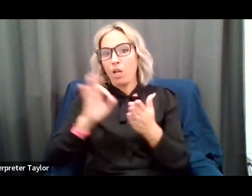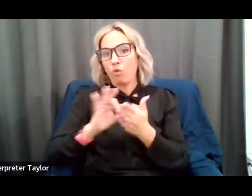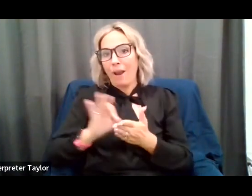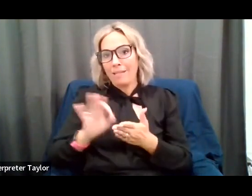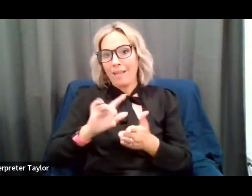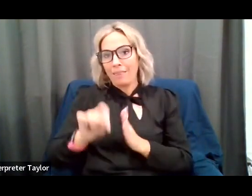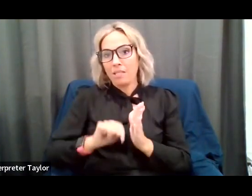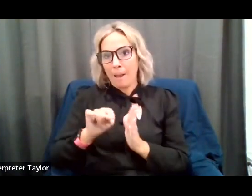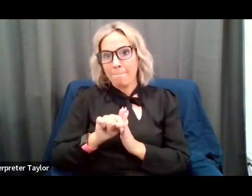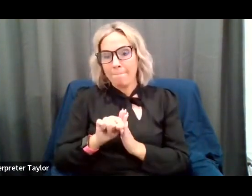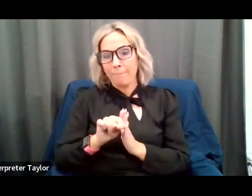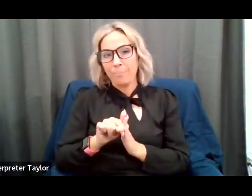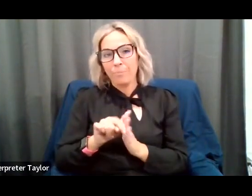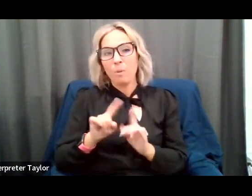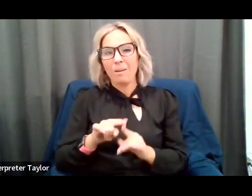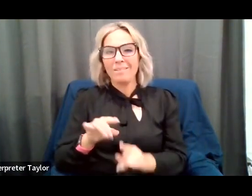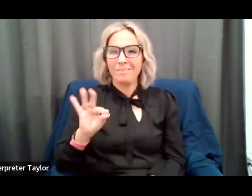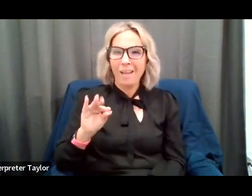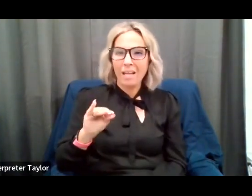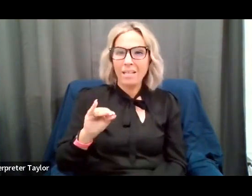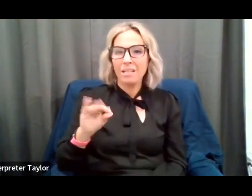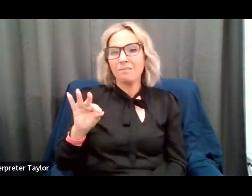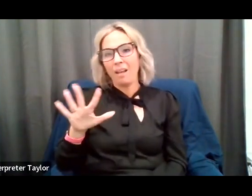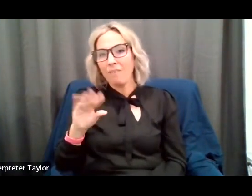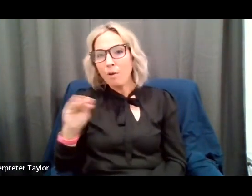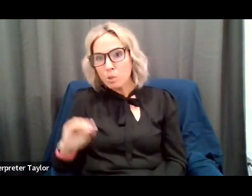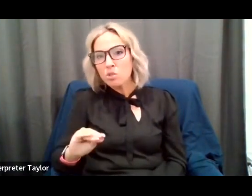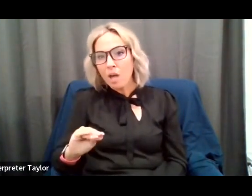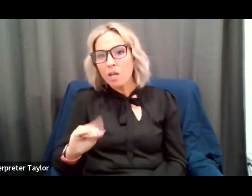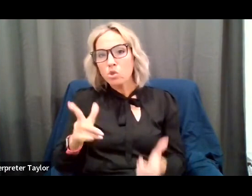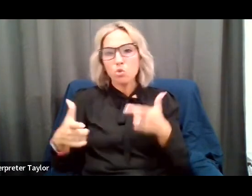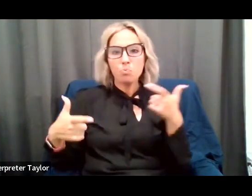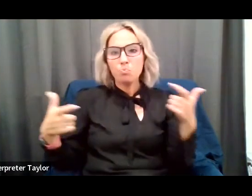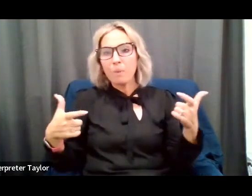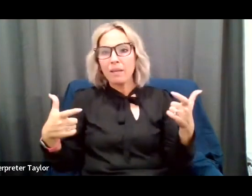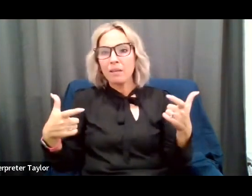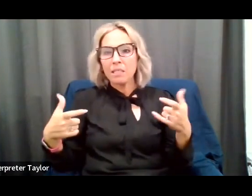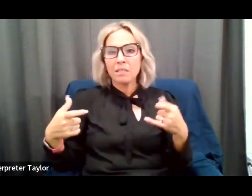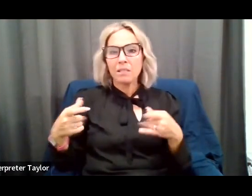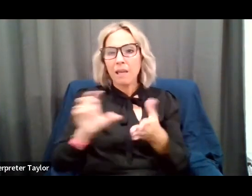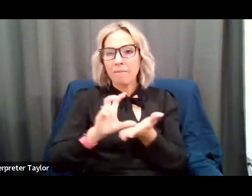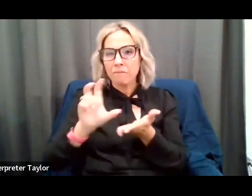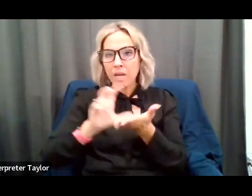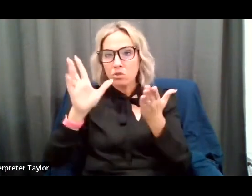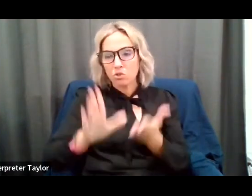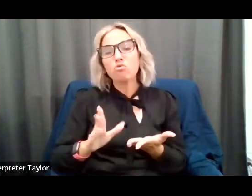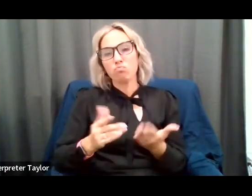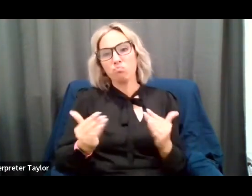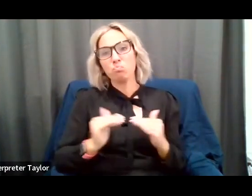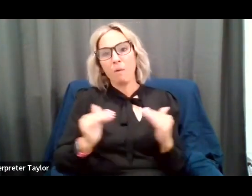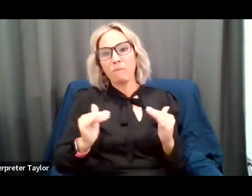But 90 to 95% going to large institutional investors is a fair- is a fair assessment. Yes, sir.